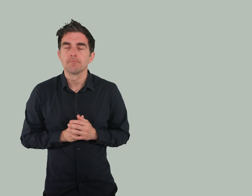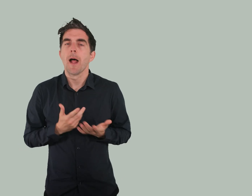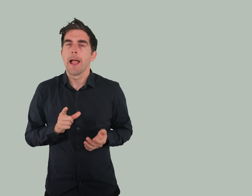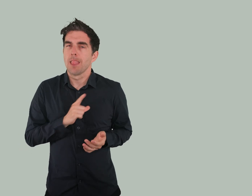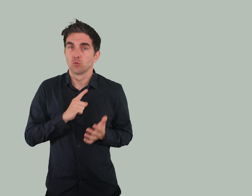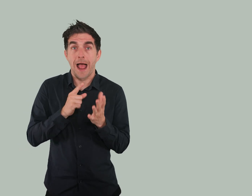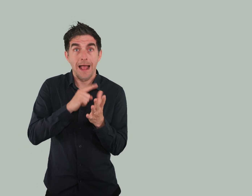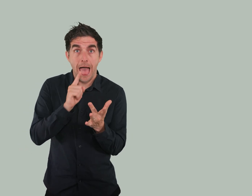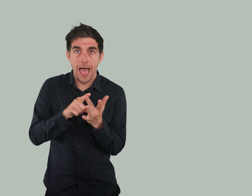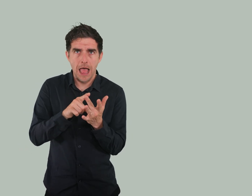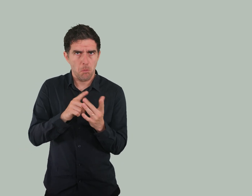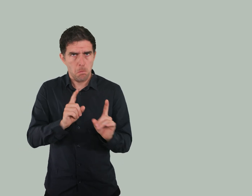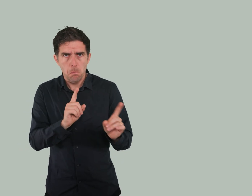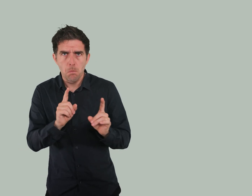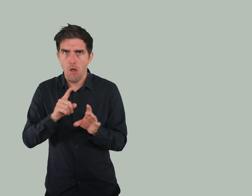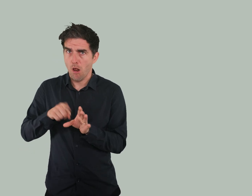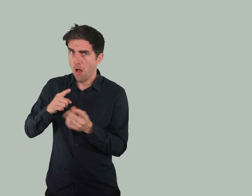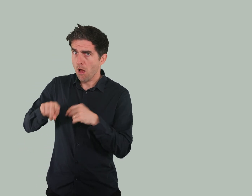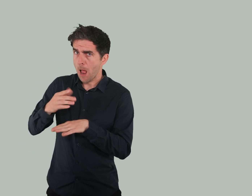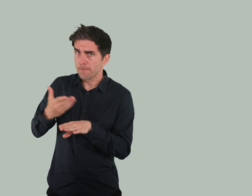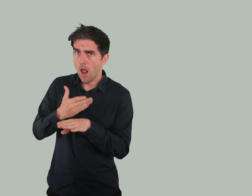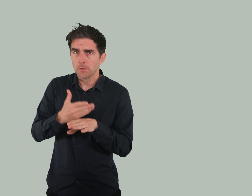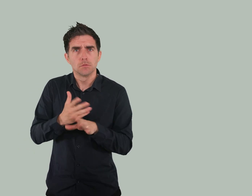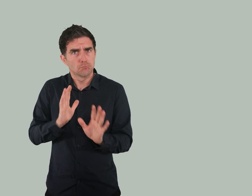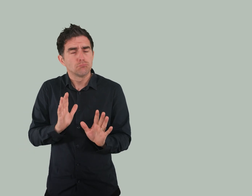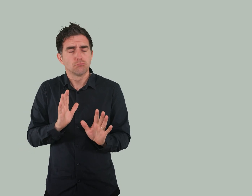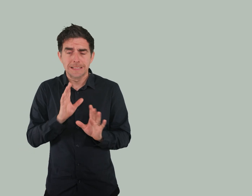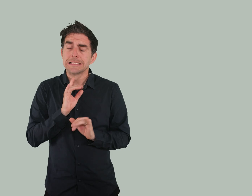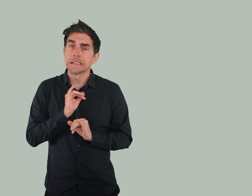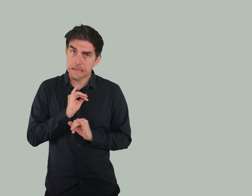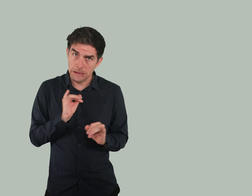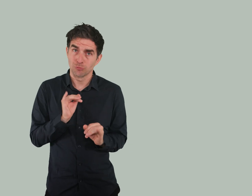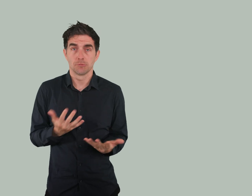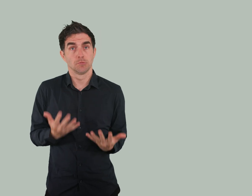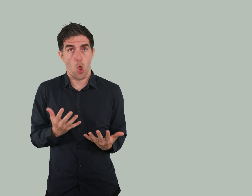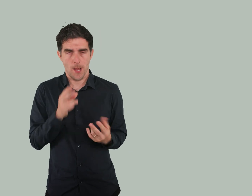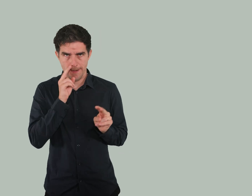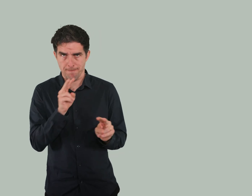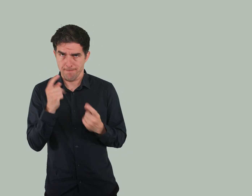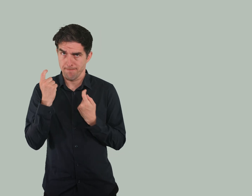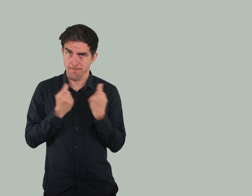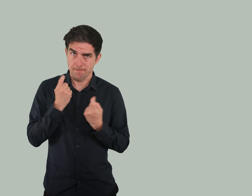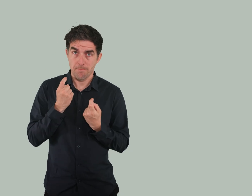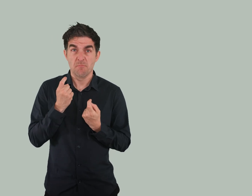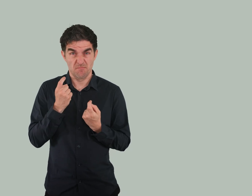That is why the impact of AI on youth employment needs to be taken seriously now,